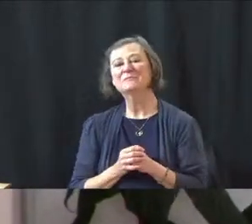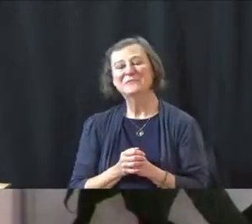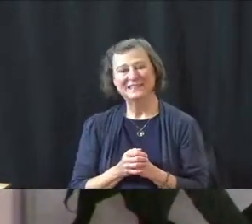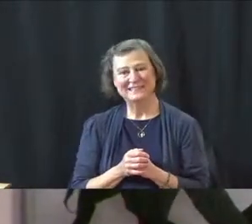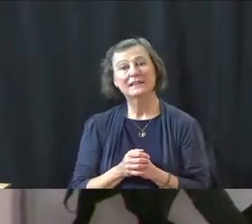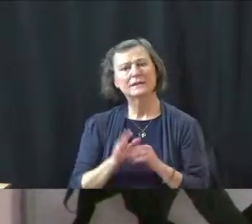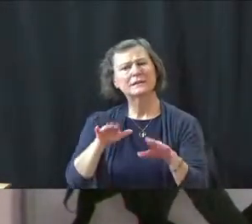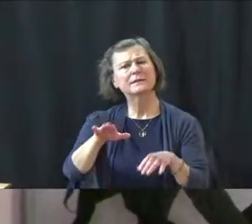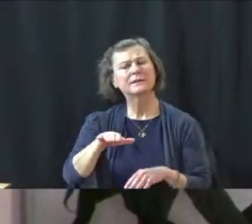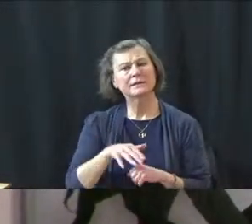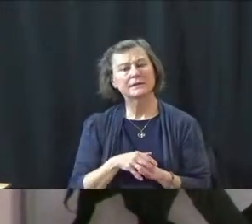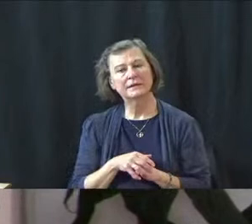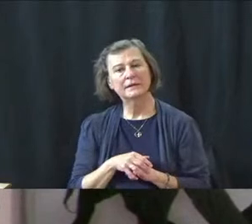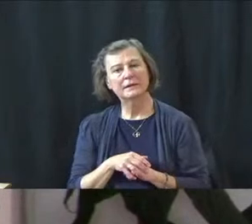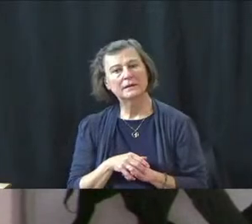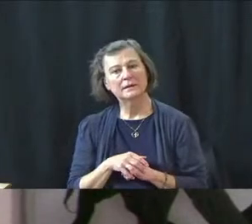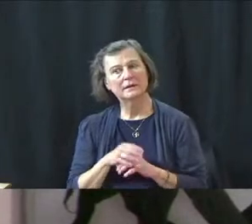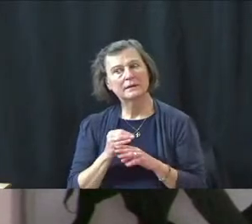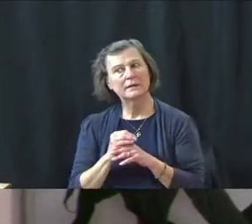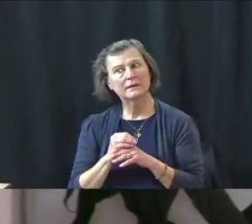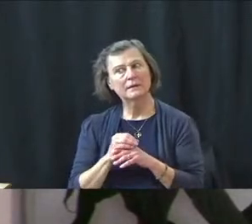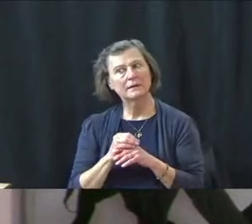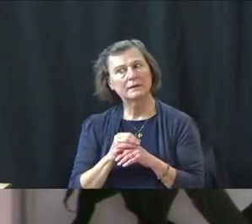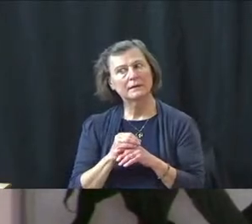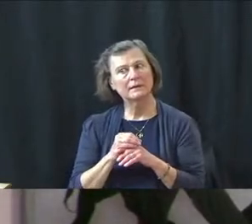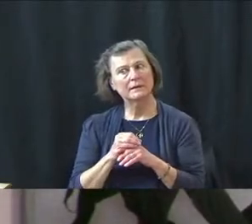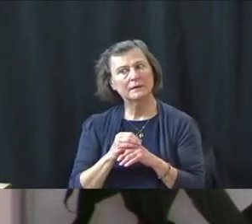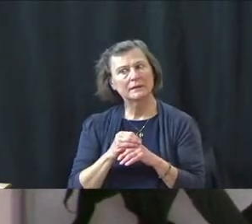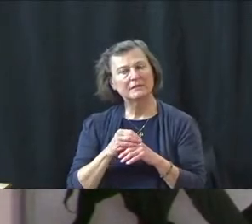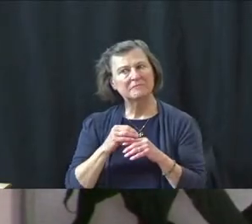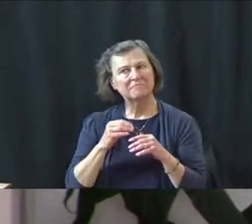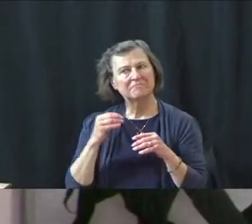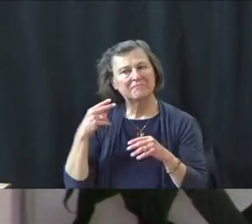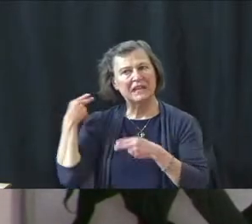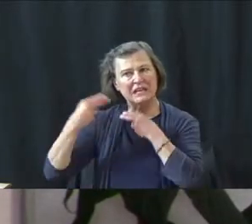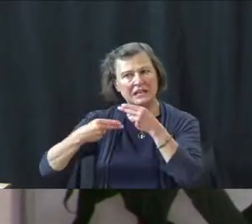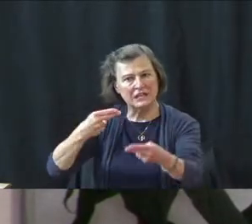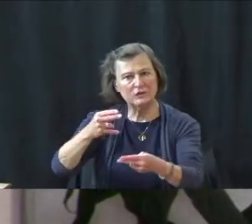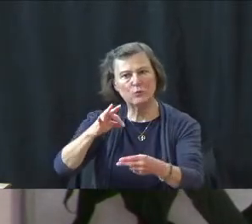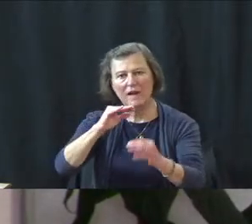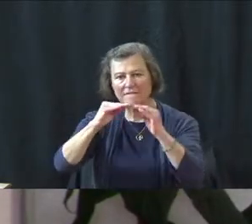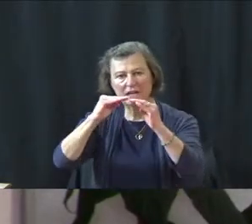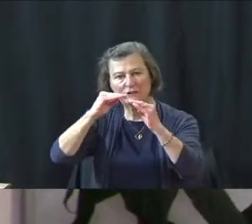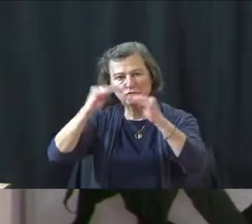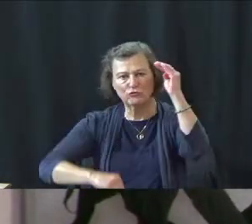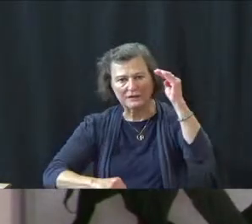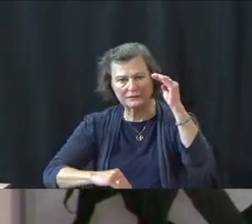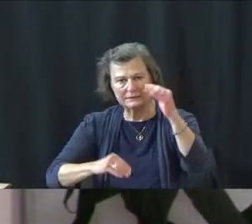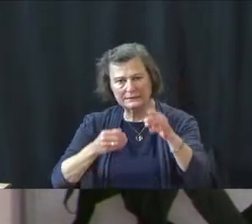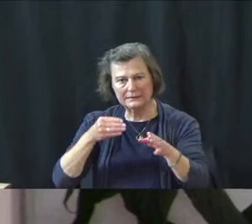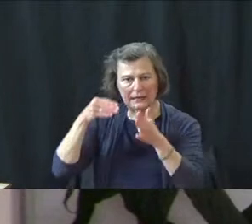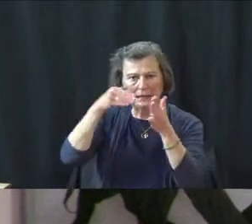You know, in the annals of injustices committed against the powerless, historians have never